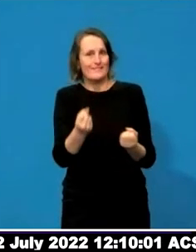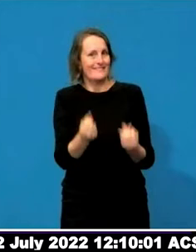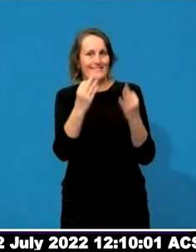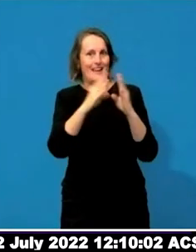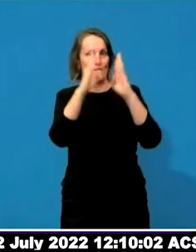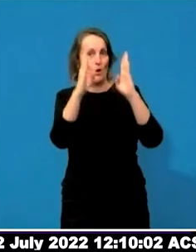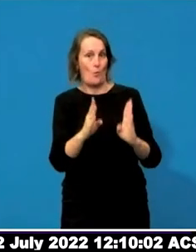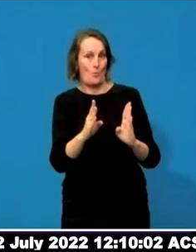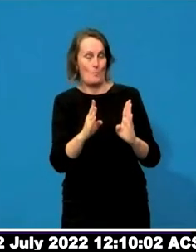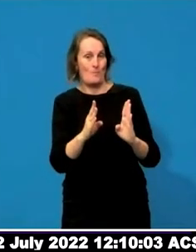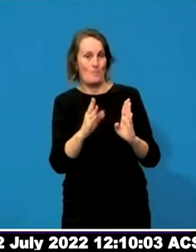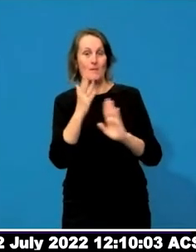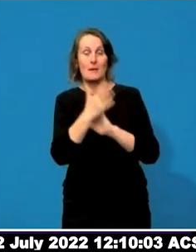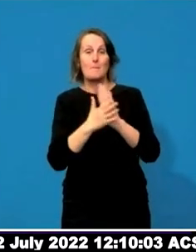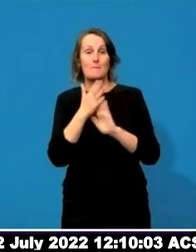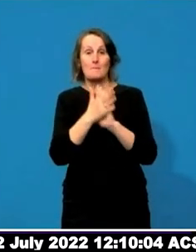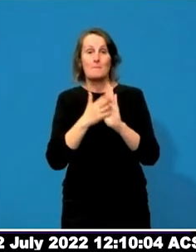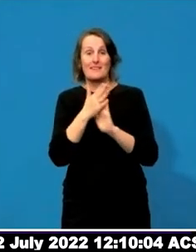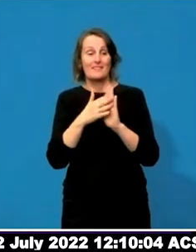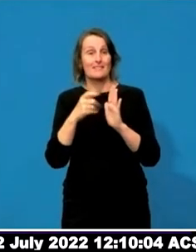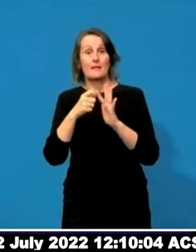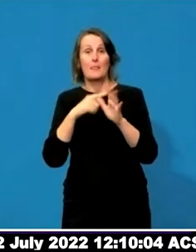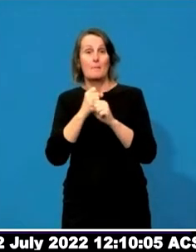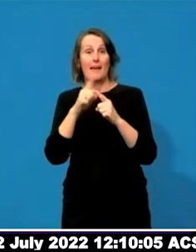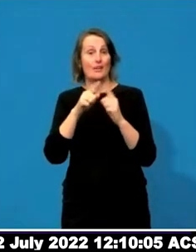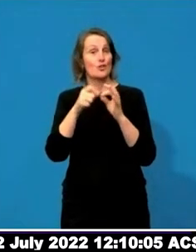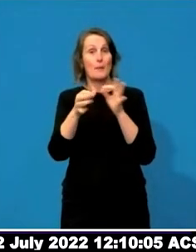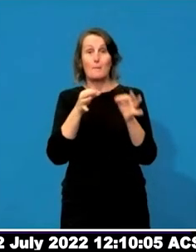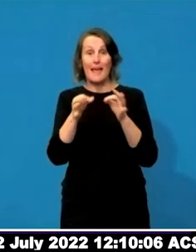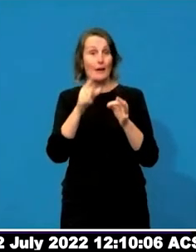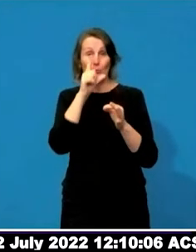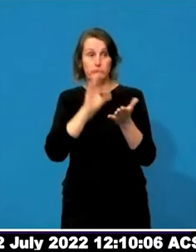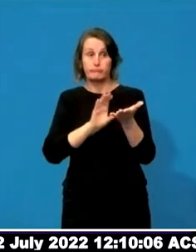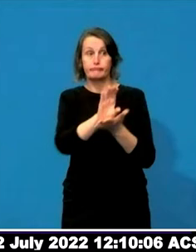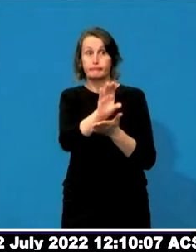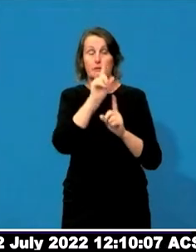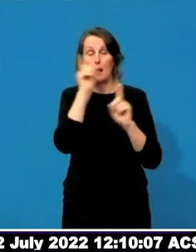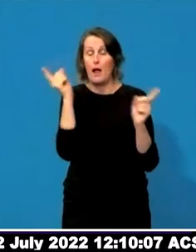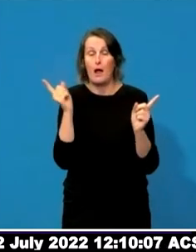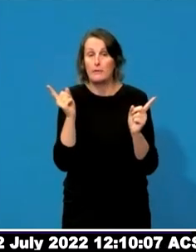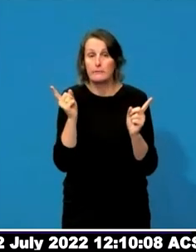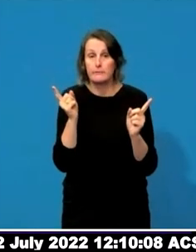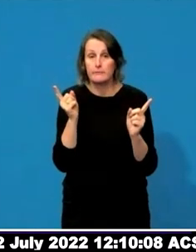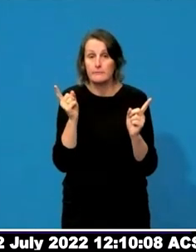the support package wasn't able to be activated or commenced.